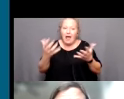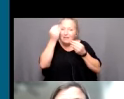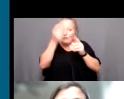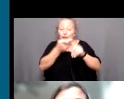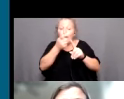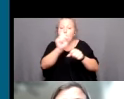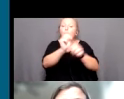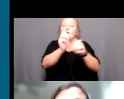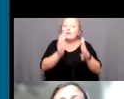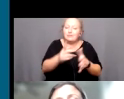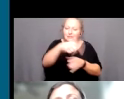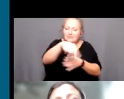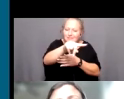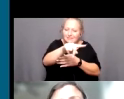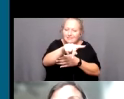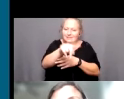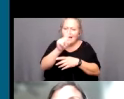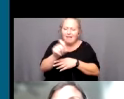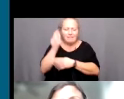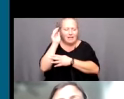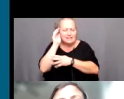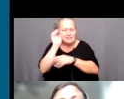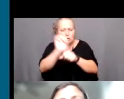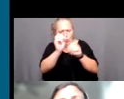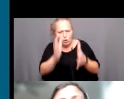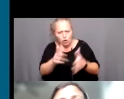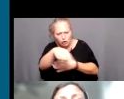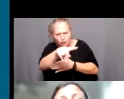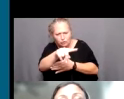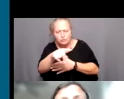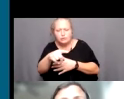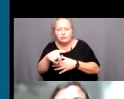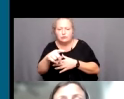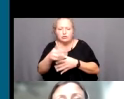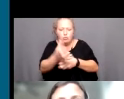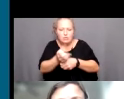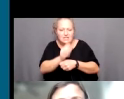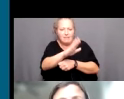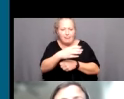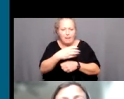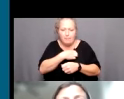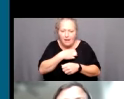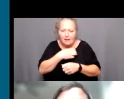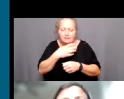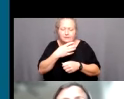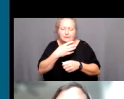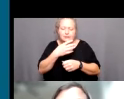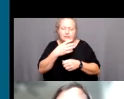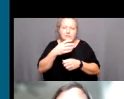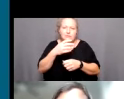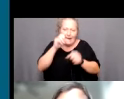So being able to listen to workers receive their complaints also helps us target workplaces.